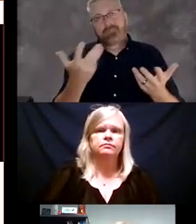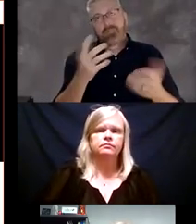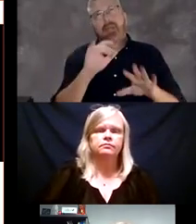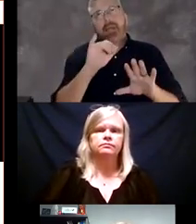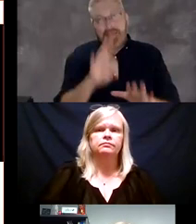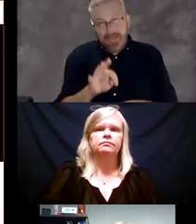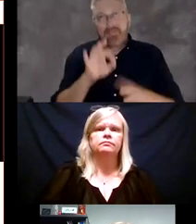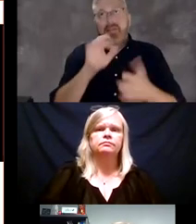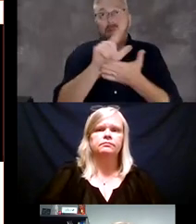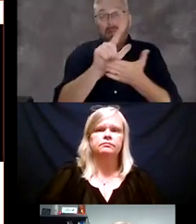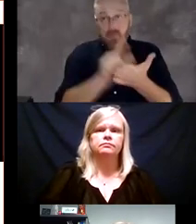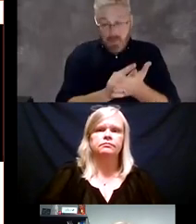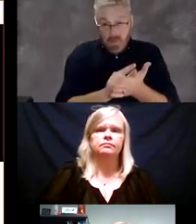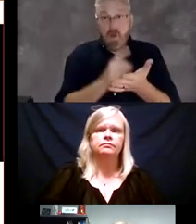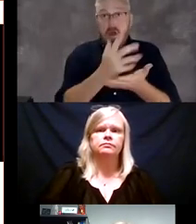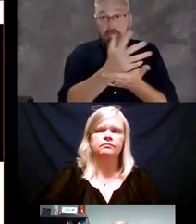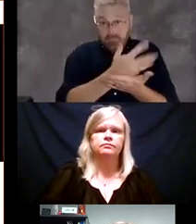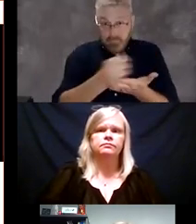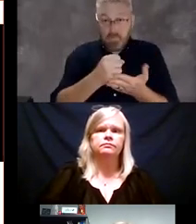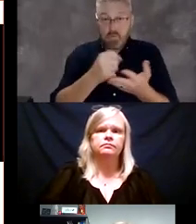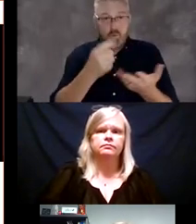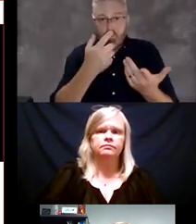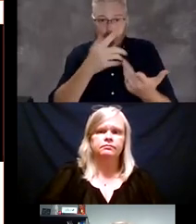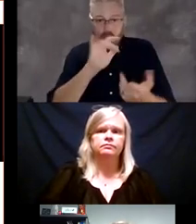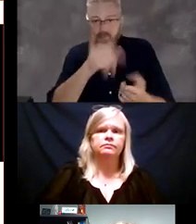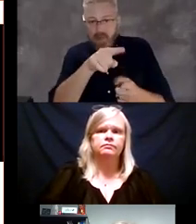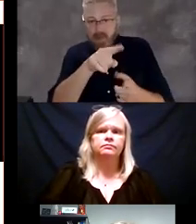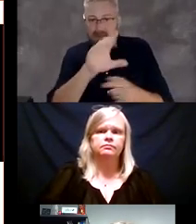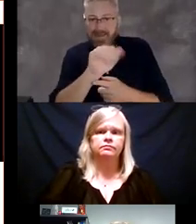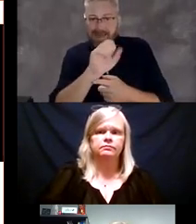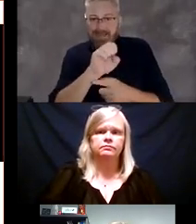STATUTE OF LIMITATION APPLIED TO A CASE BEFORE, AND NOW IT